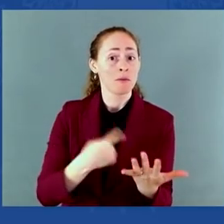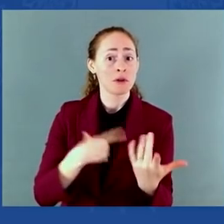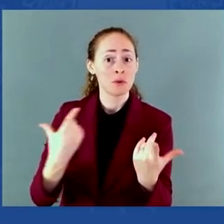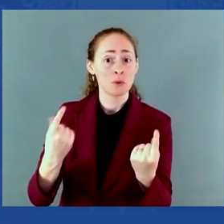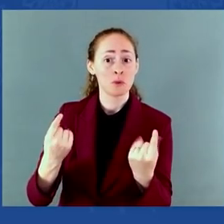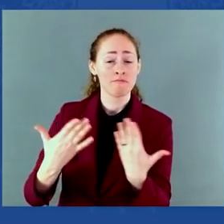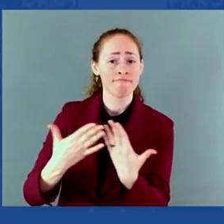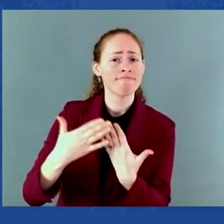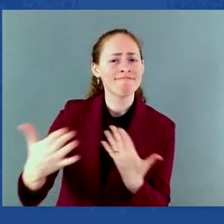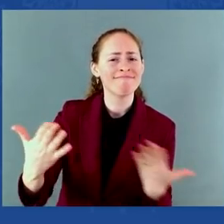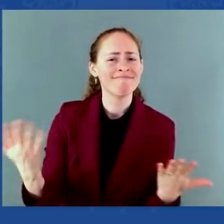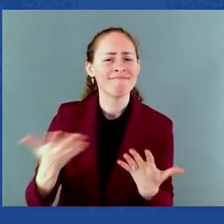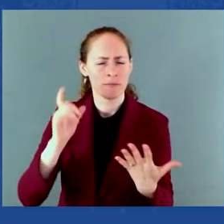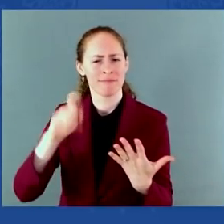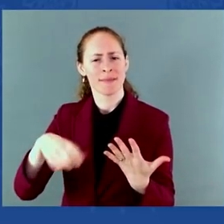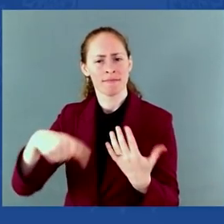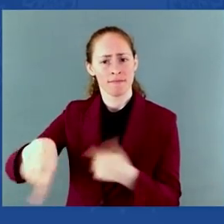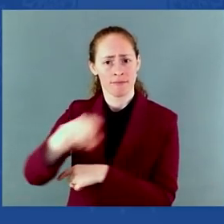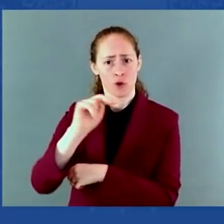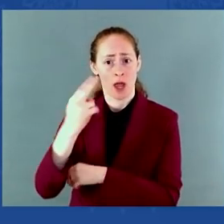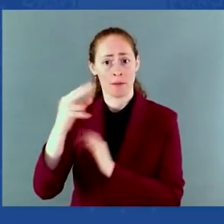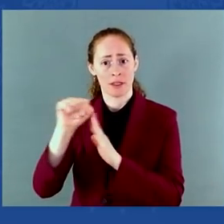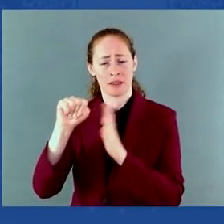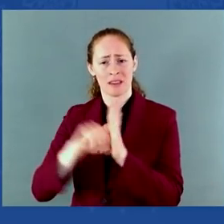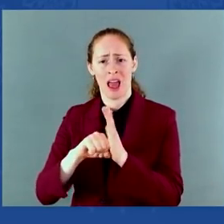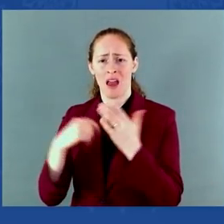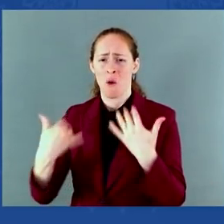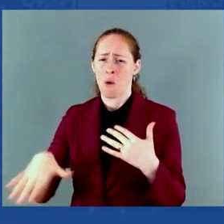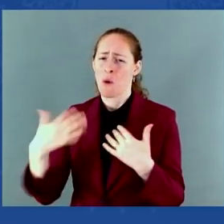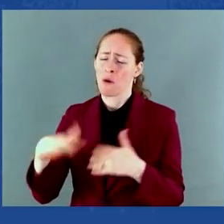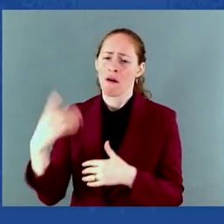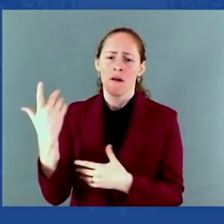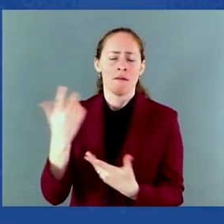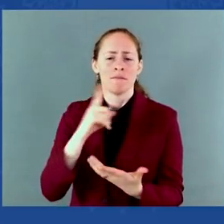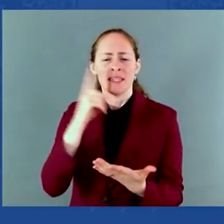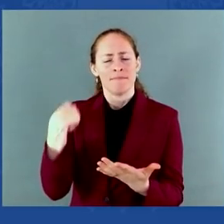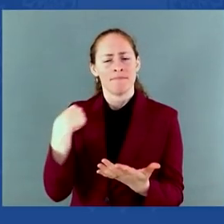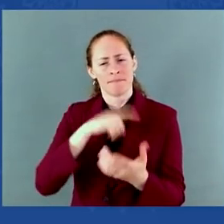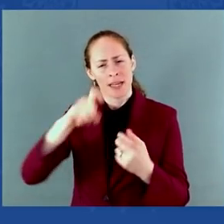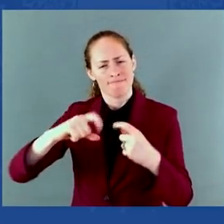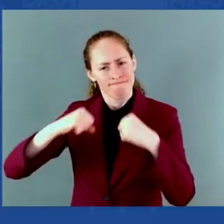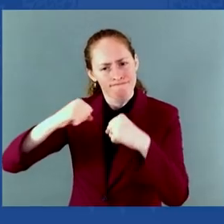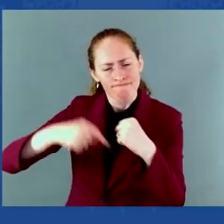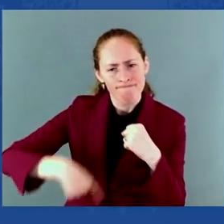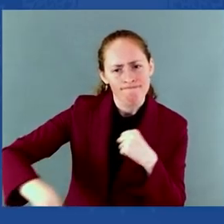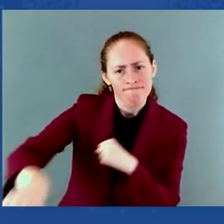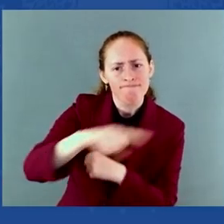And she was always making sure New Hampshire roads and bridges, like the one we're standing on today, are safe.